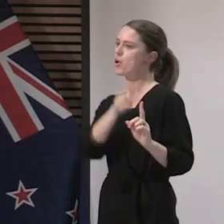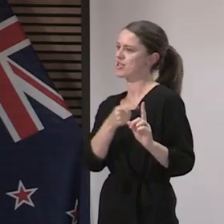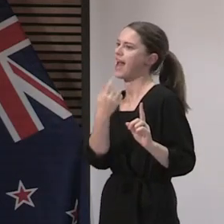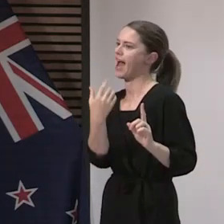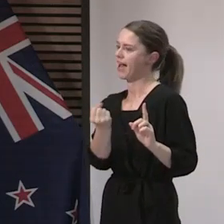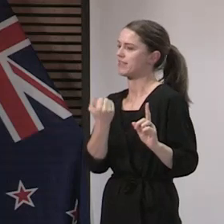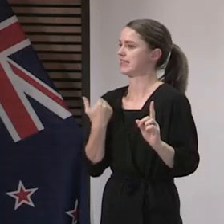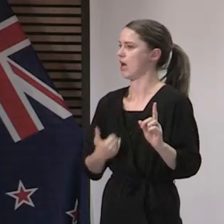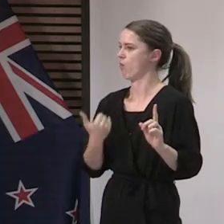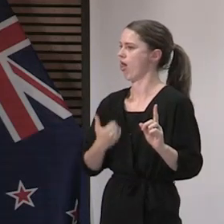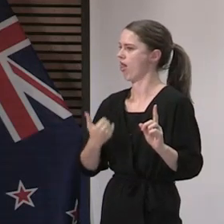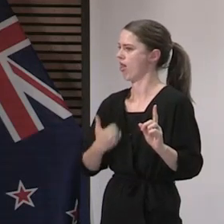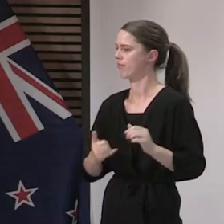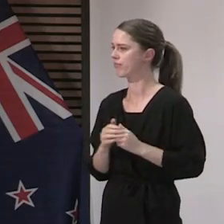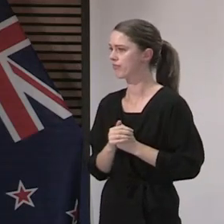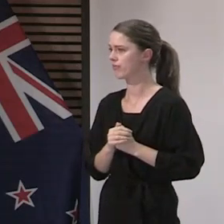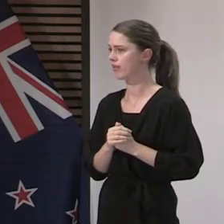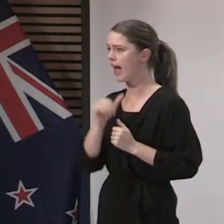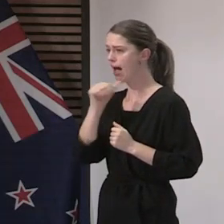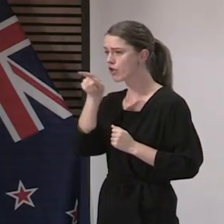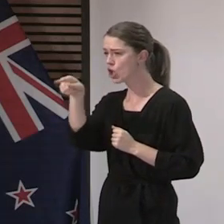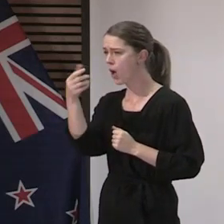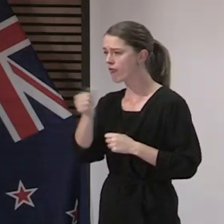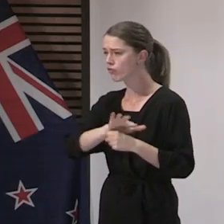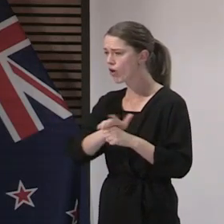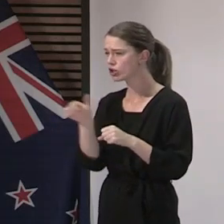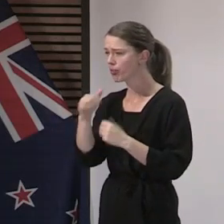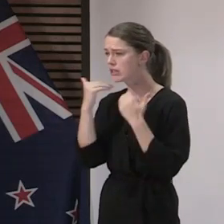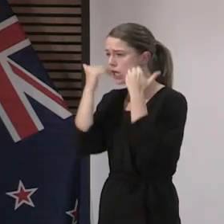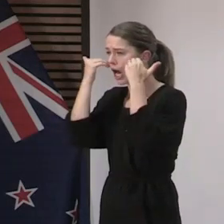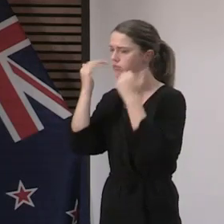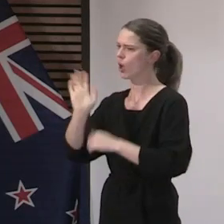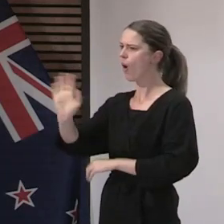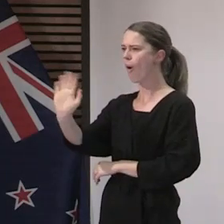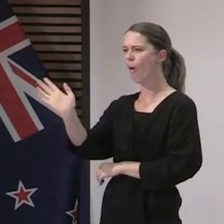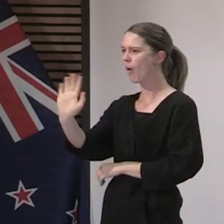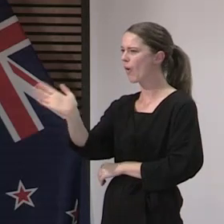and isolation relies on knowing as soon as we can when